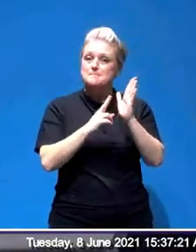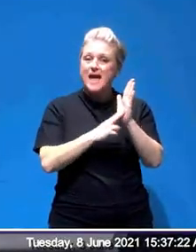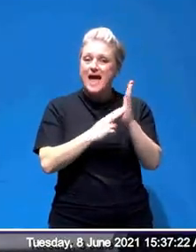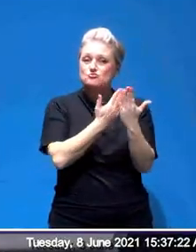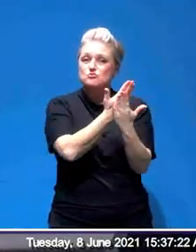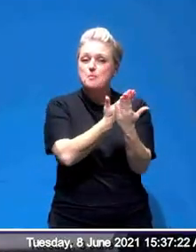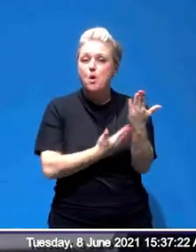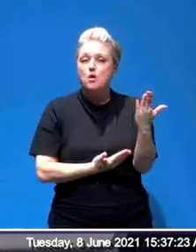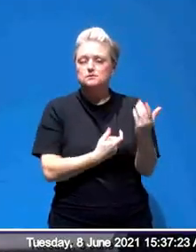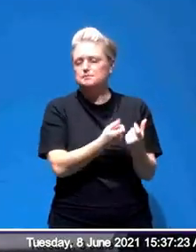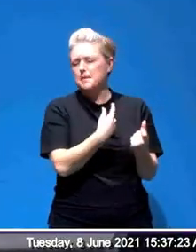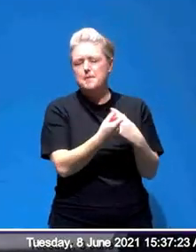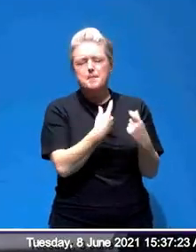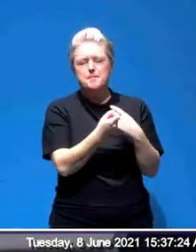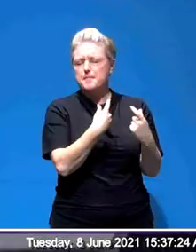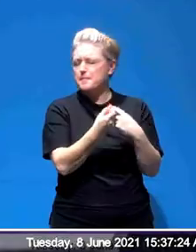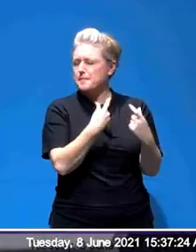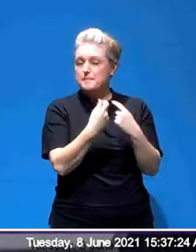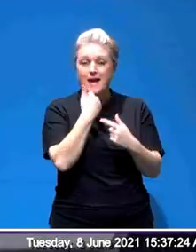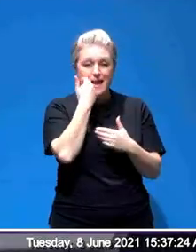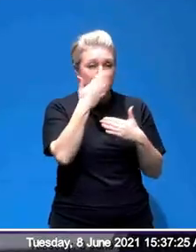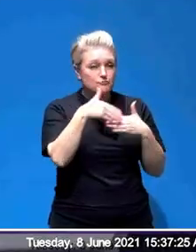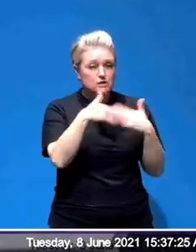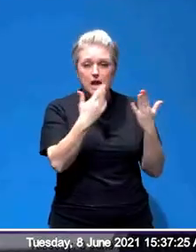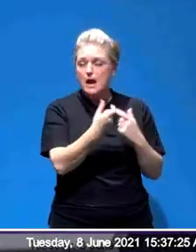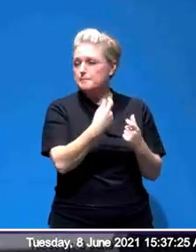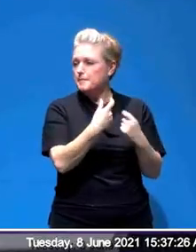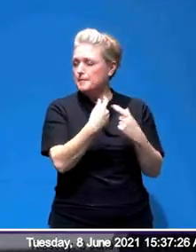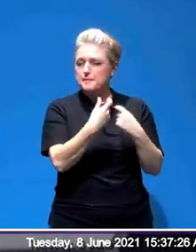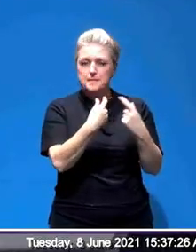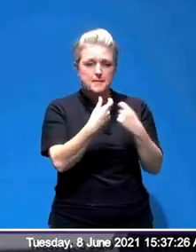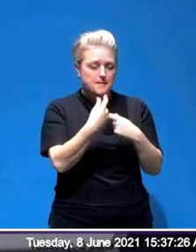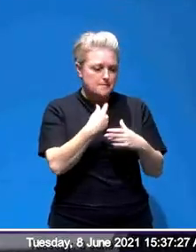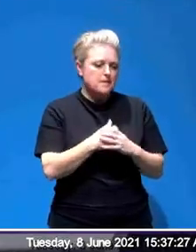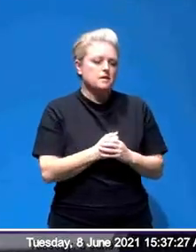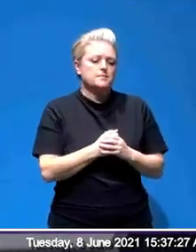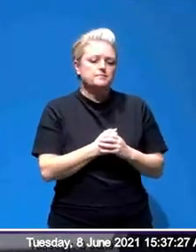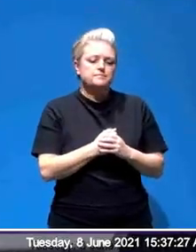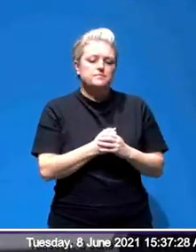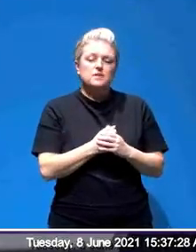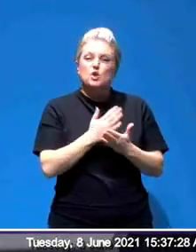The system was used more in a reactive way, as opposed to really looking at